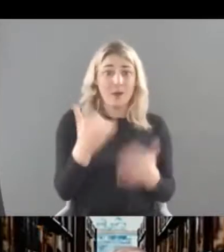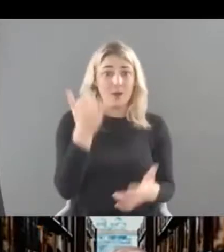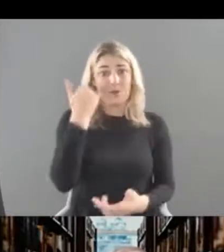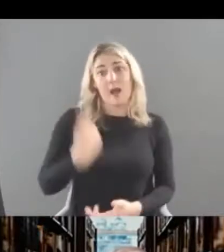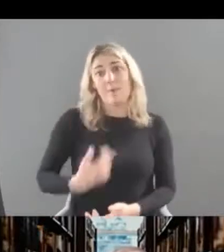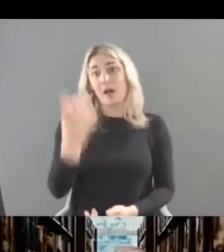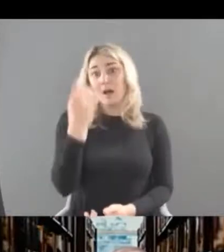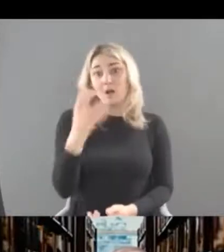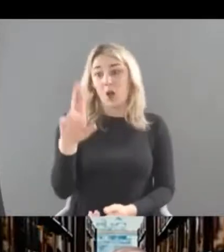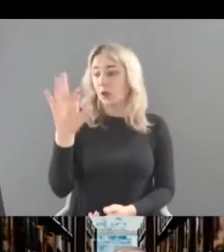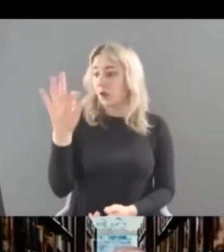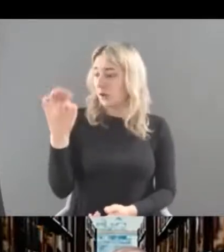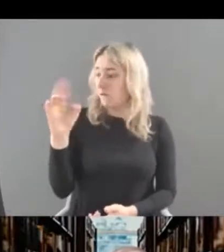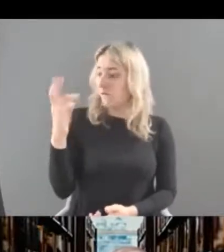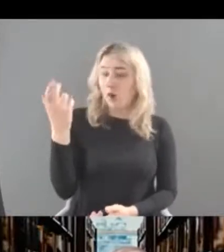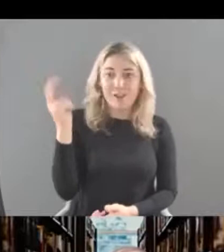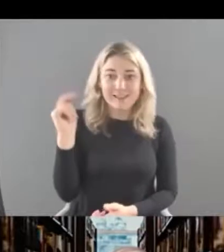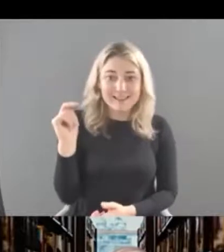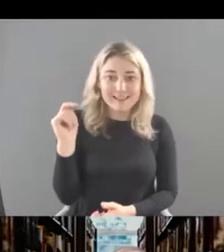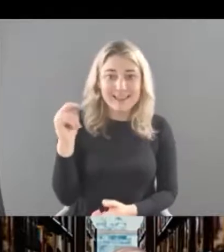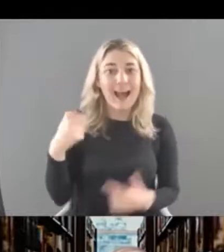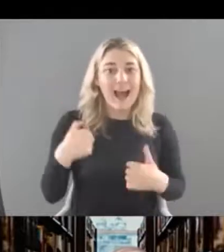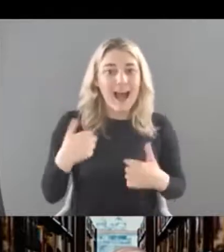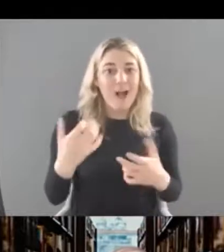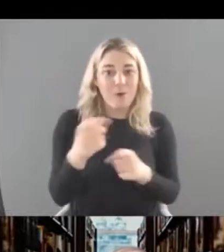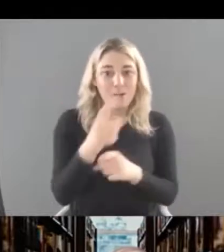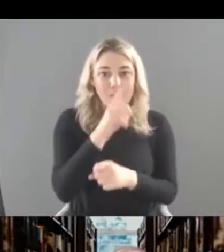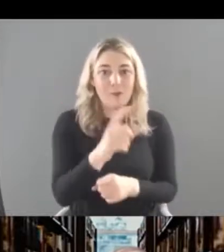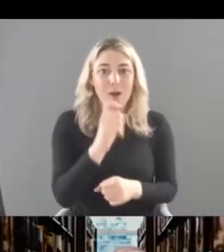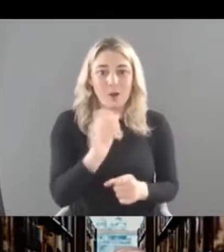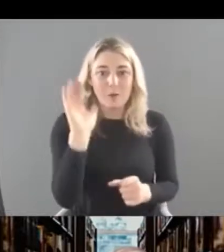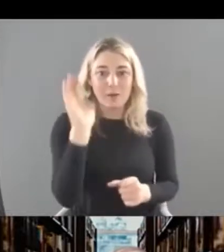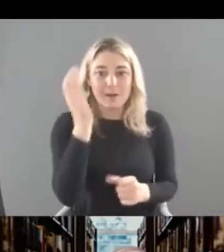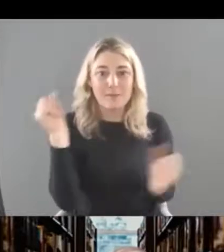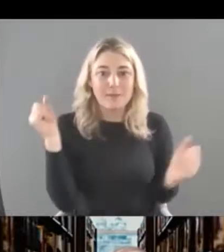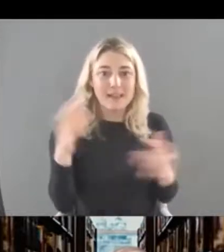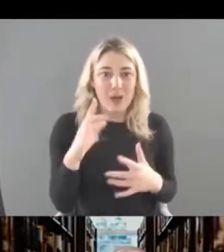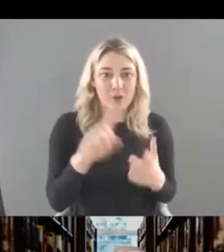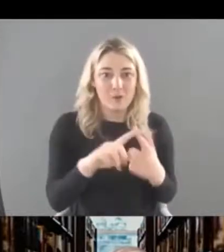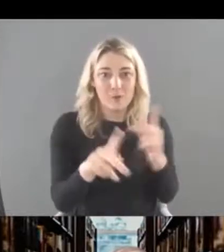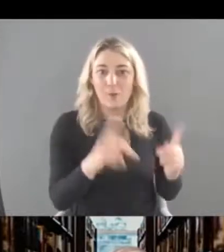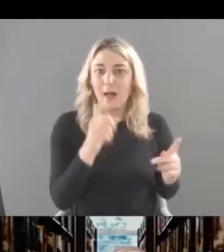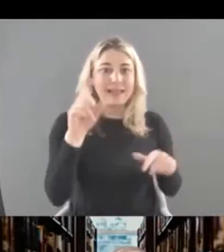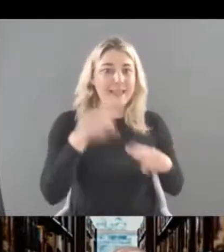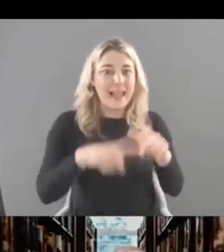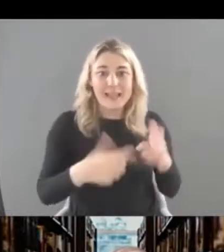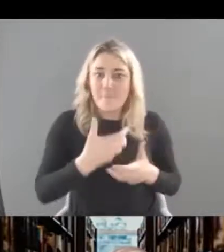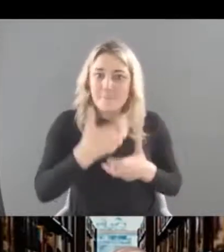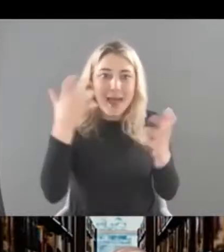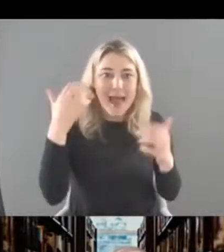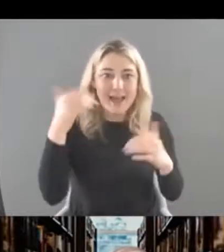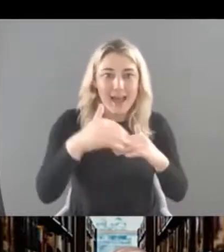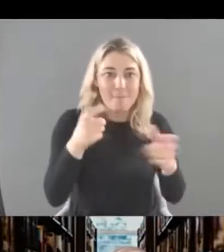I want to make sure that I'm not scary to people, I can't get mad at meetings. I have to control myself because